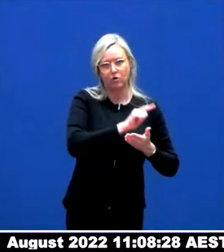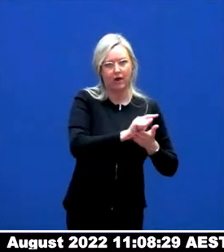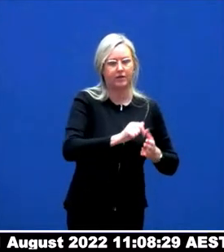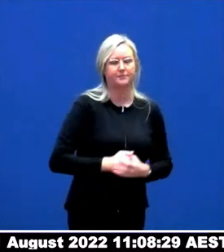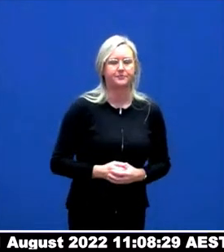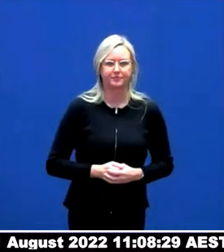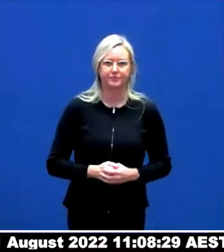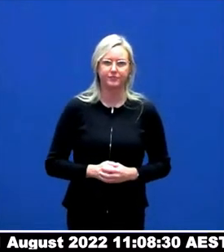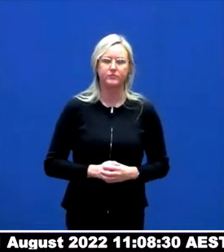Thank you.